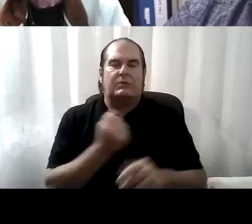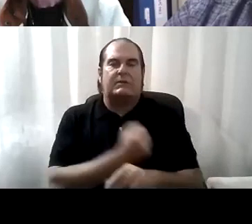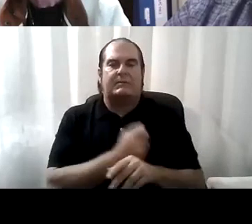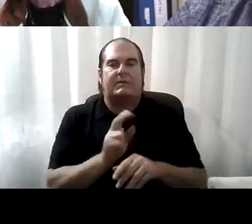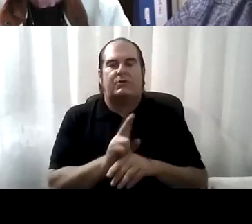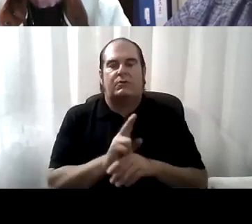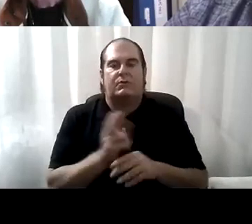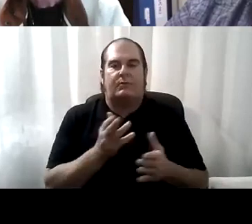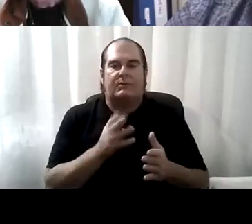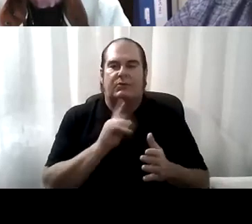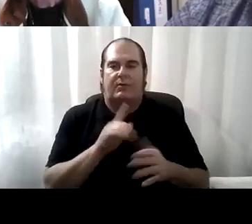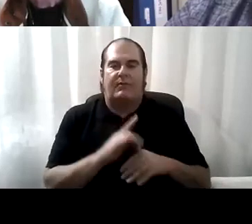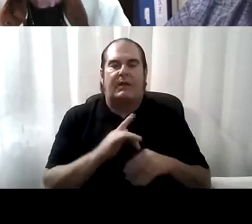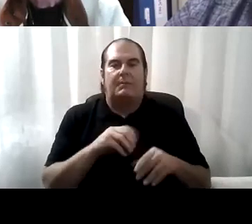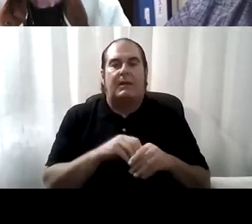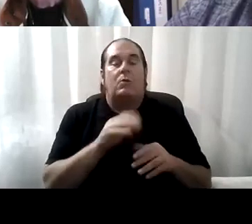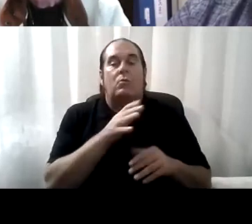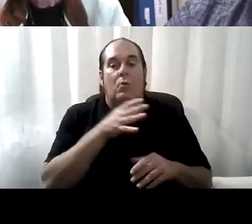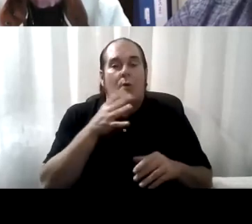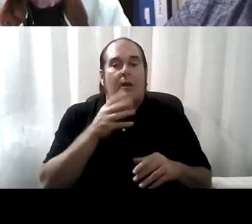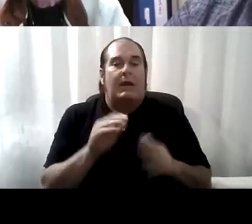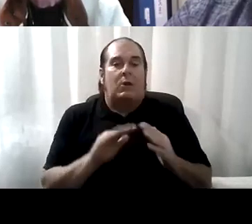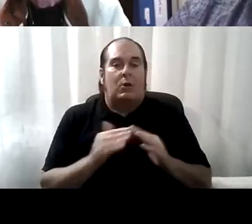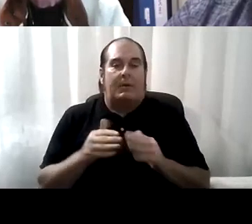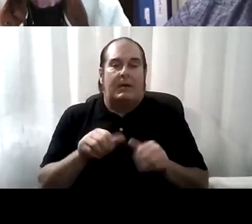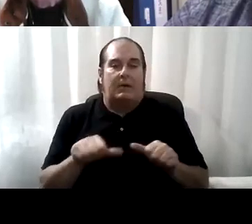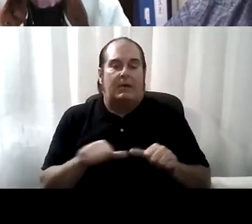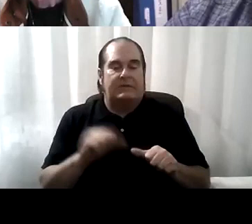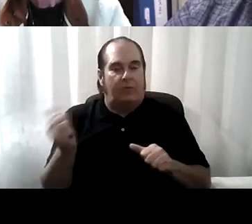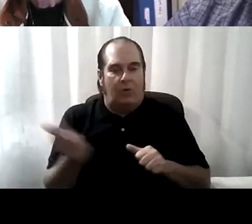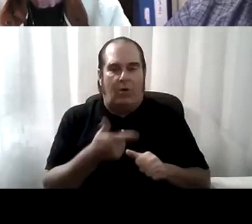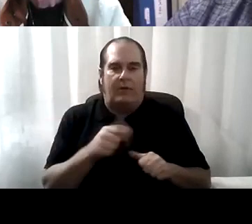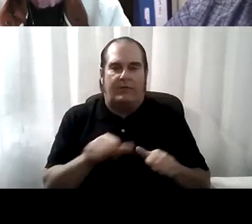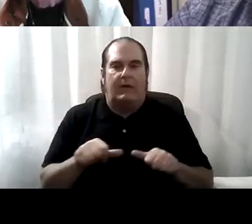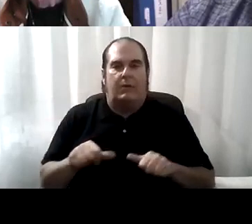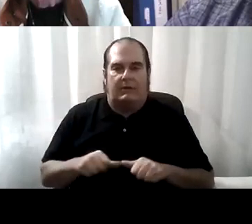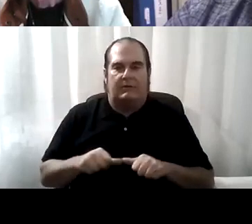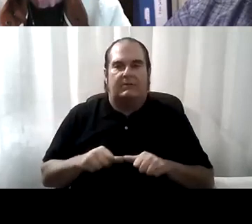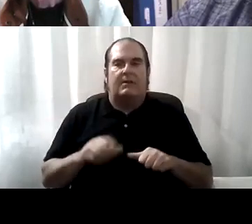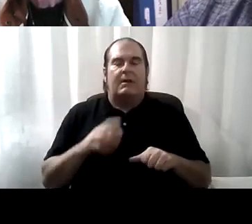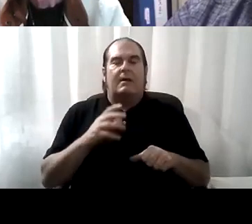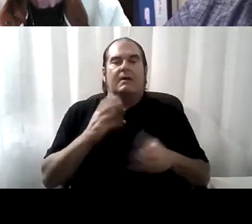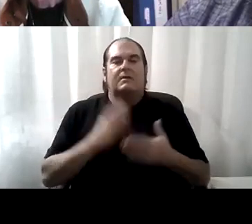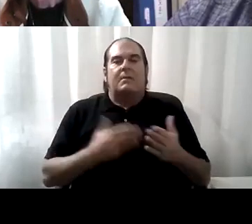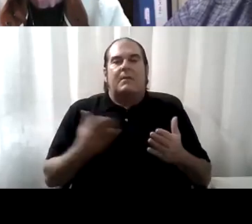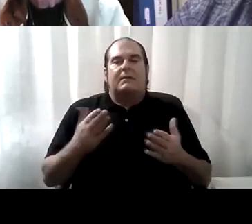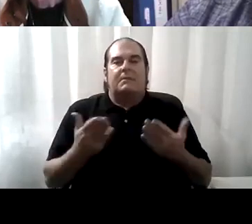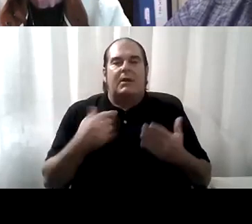regardless of whether they're rural or urban. And so, in that way, even though some things might look different, there may may be smaller